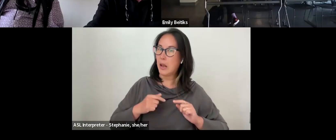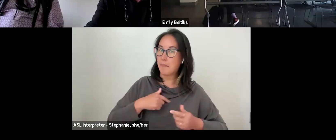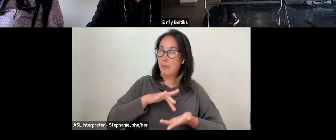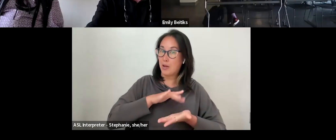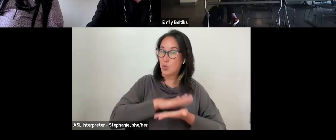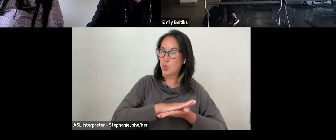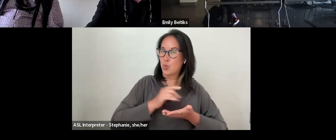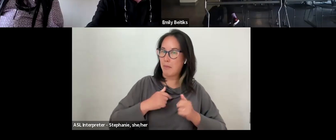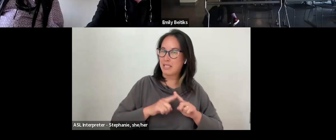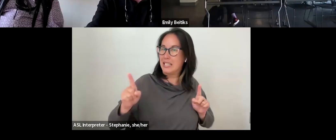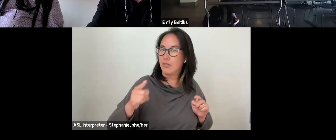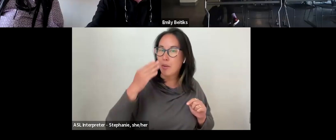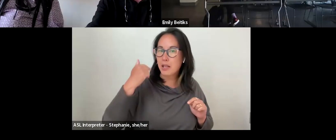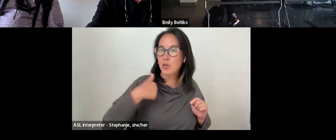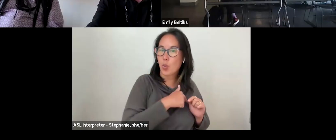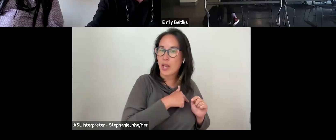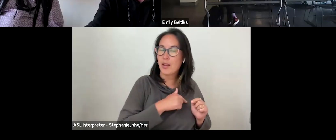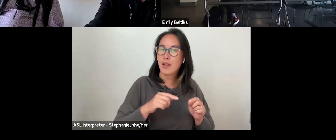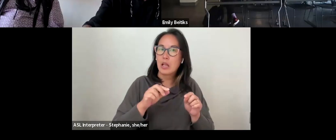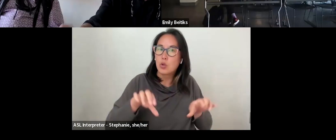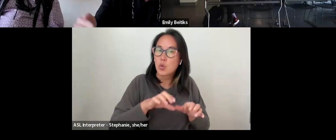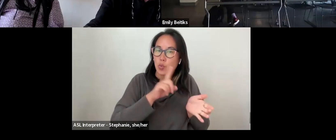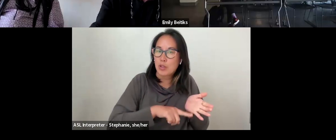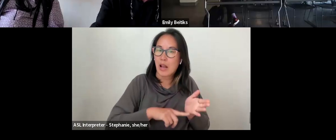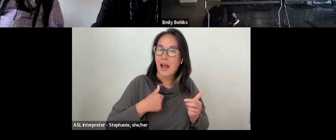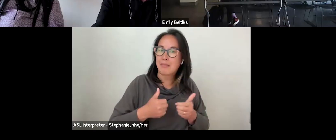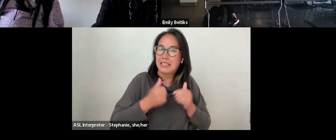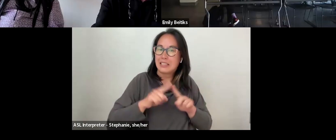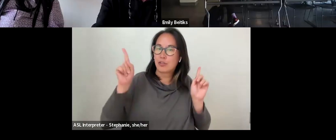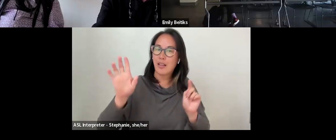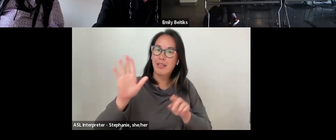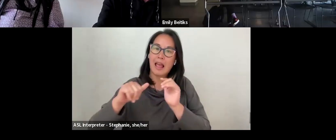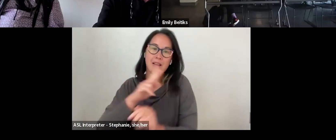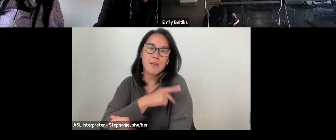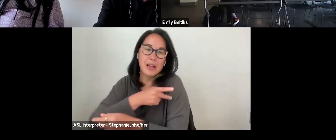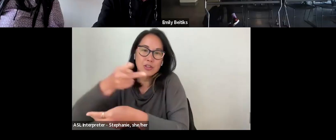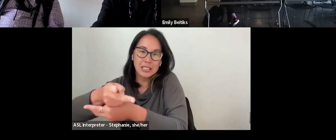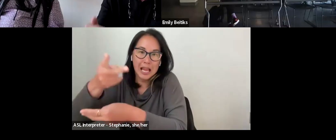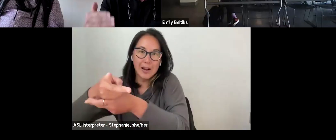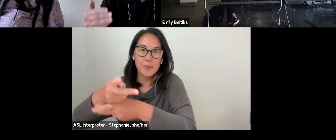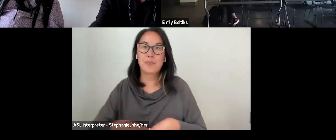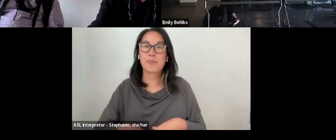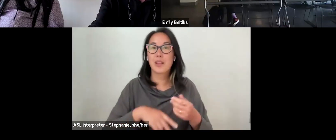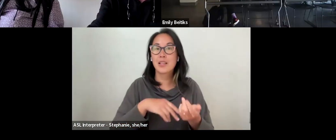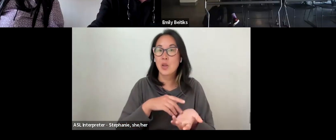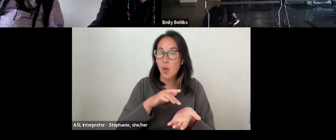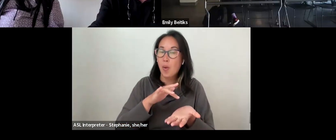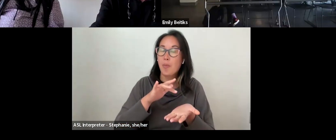which is about patient care, right? But academic medicine is about medical research and it's a humanitarian mission.